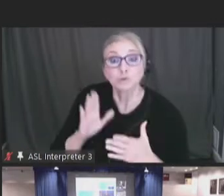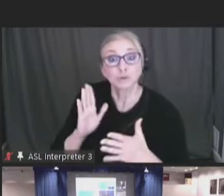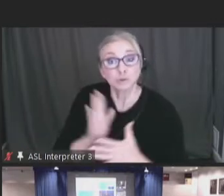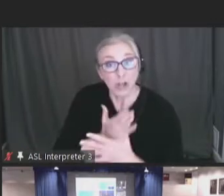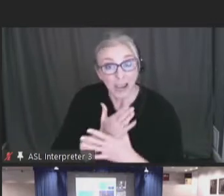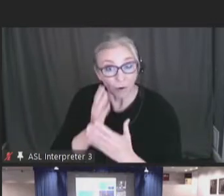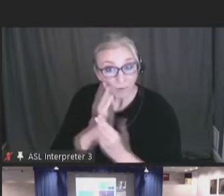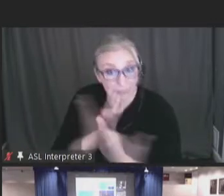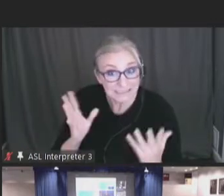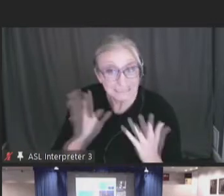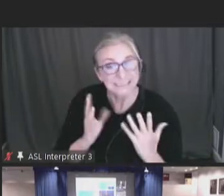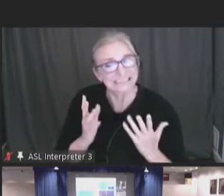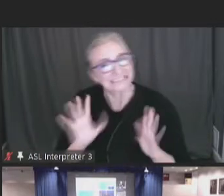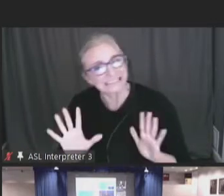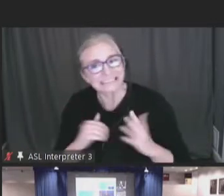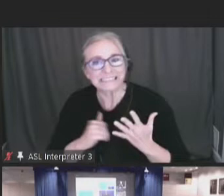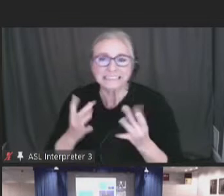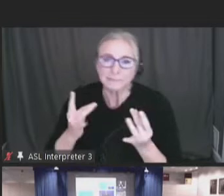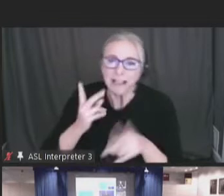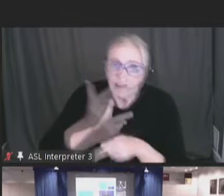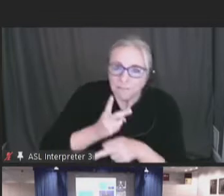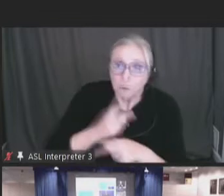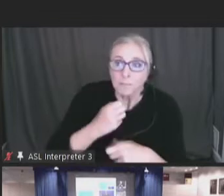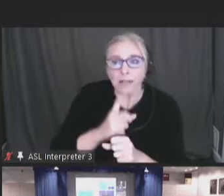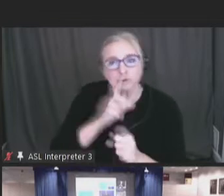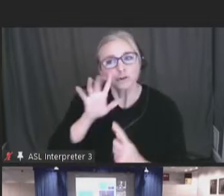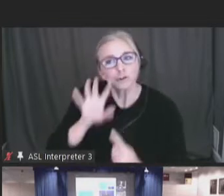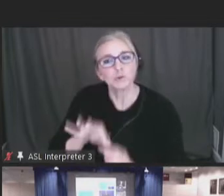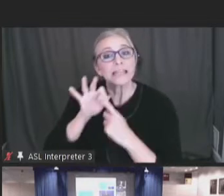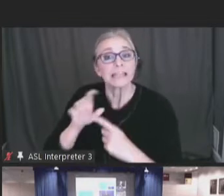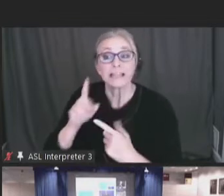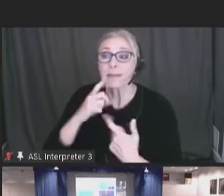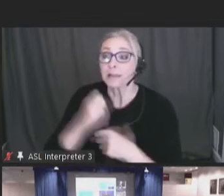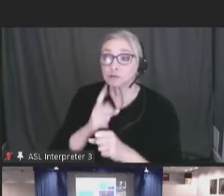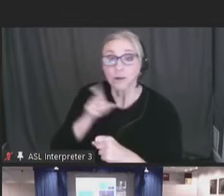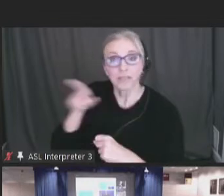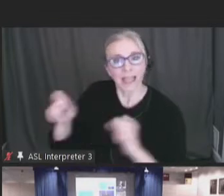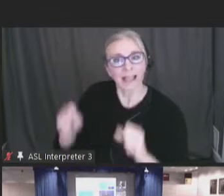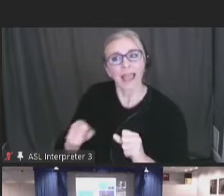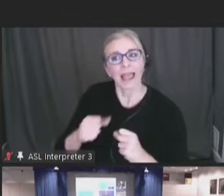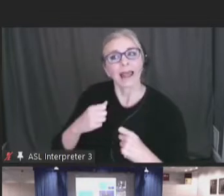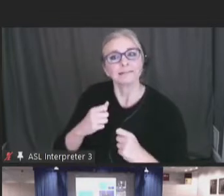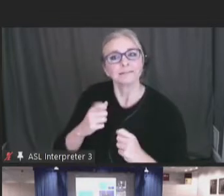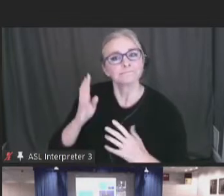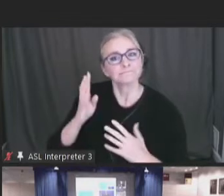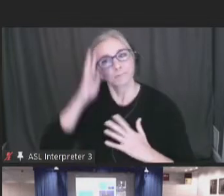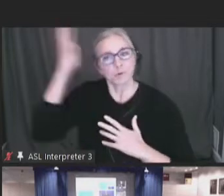to -- you want them to be unique, right? You want to allow them to create -- to use what we provide